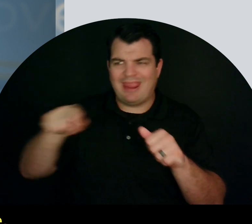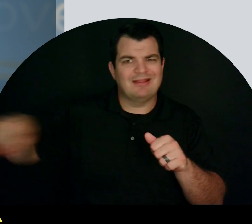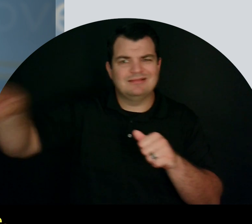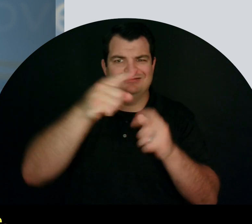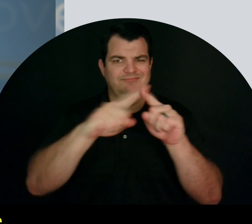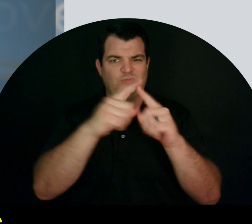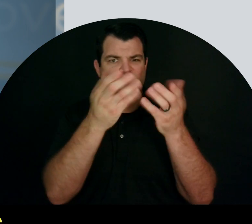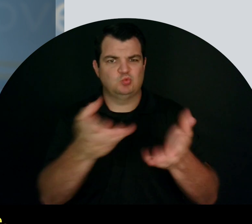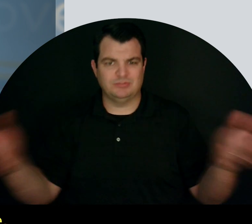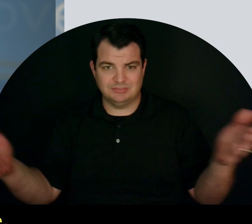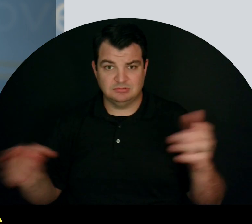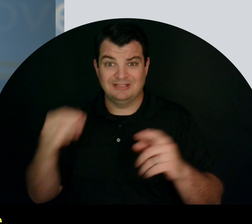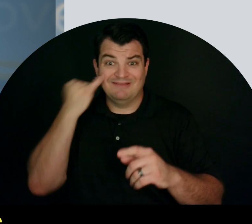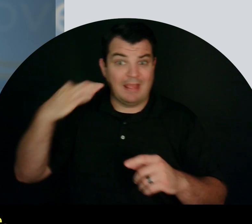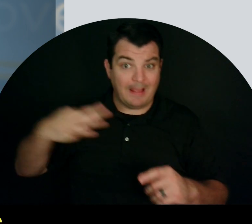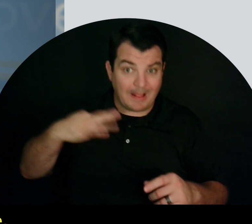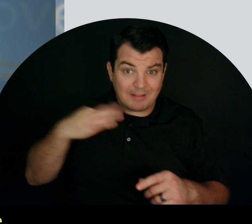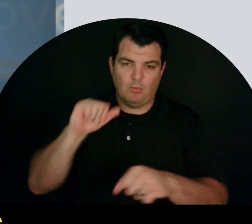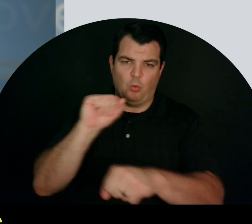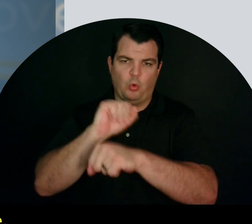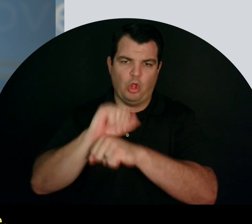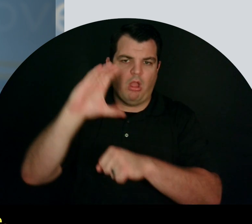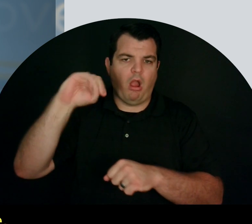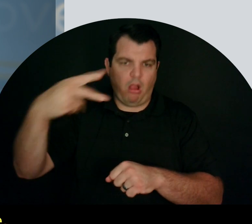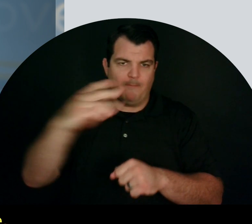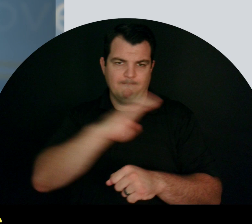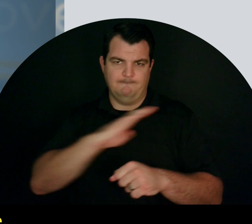and, if applicable, a workers compensation board decision.